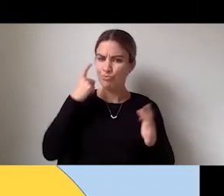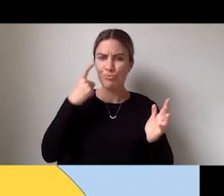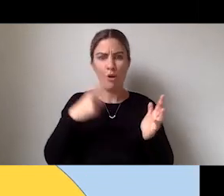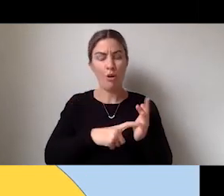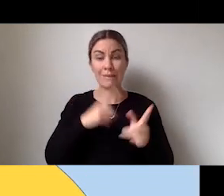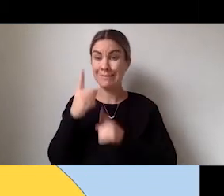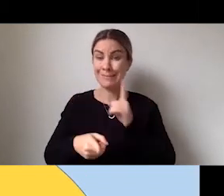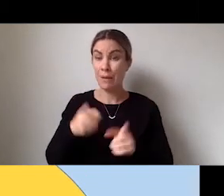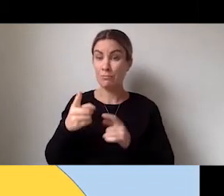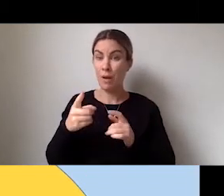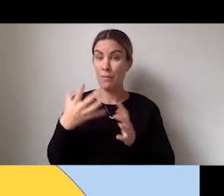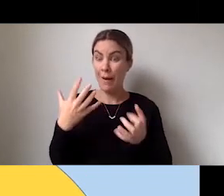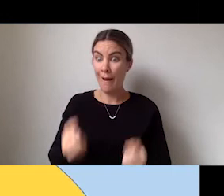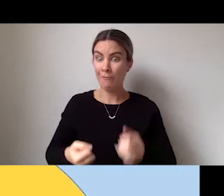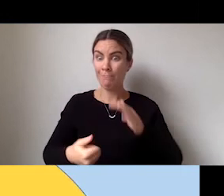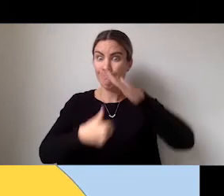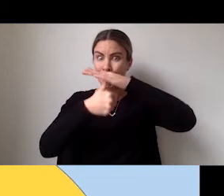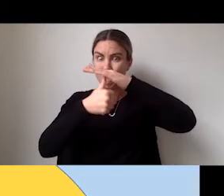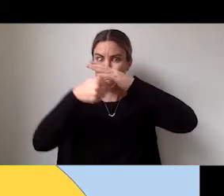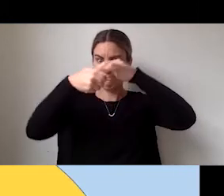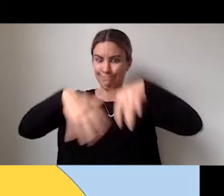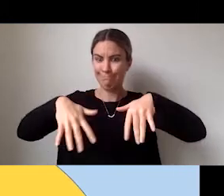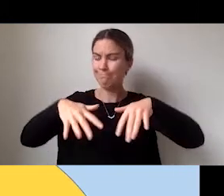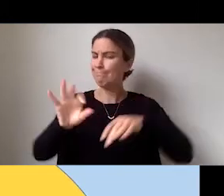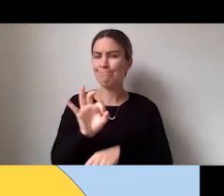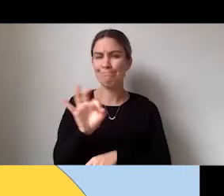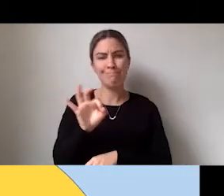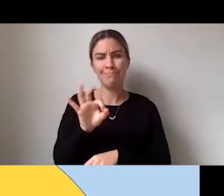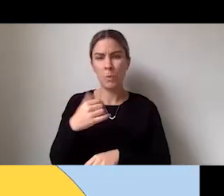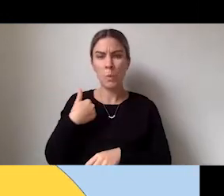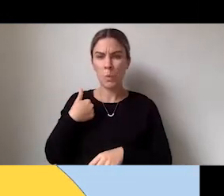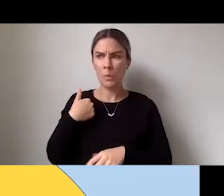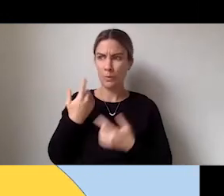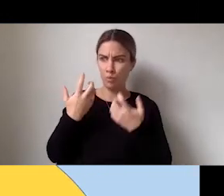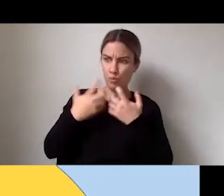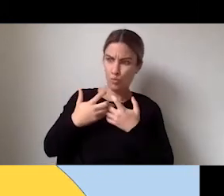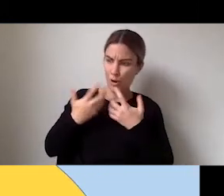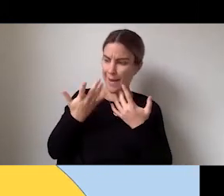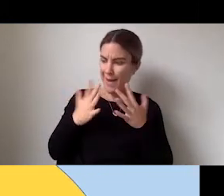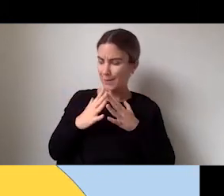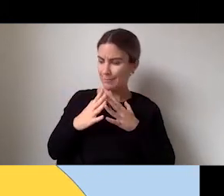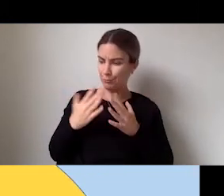Like, sometimes we have worked out how to share power in our relationships.